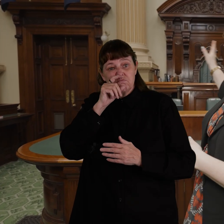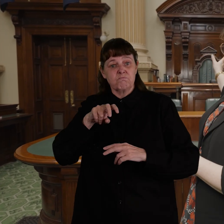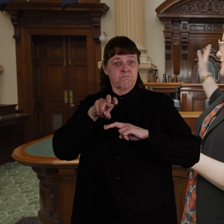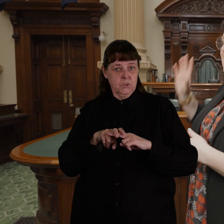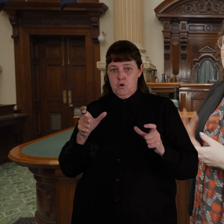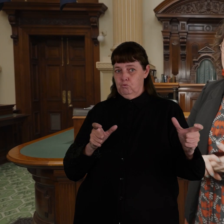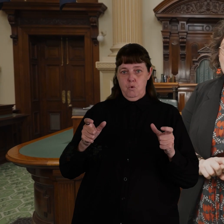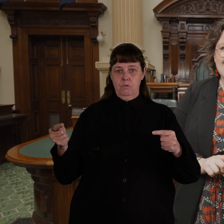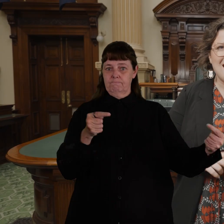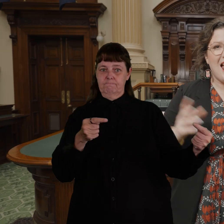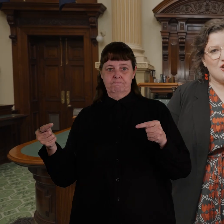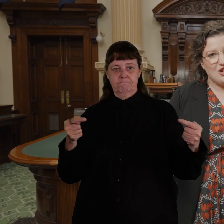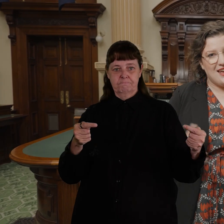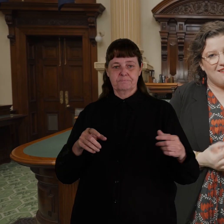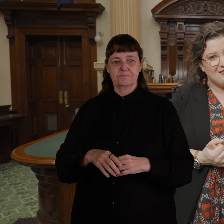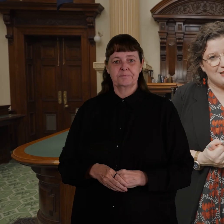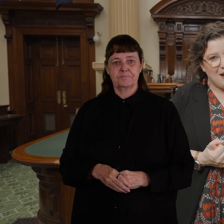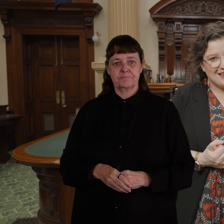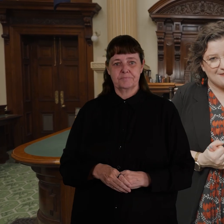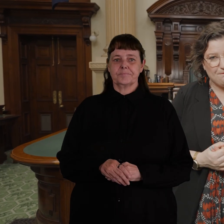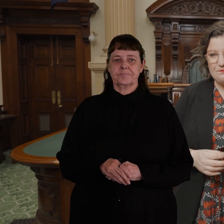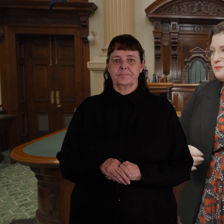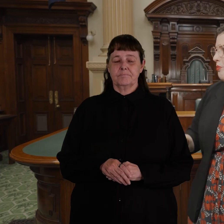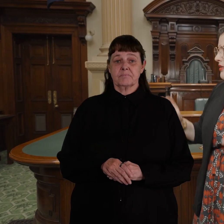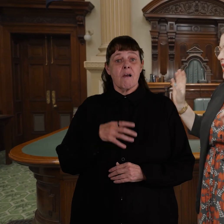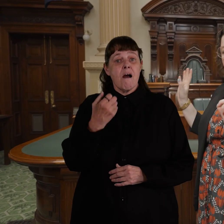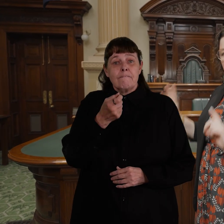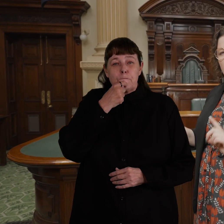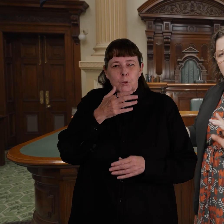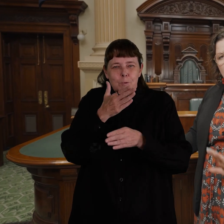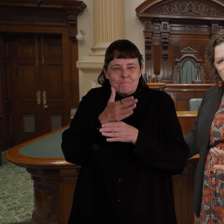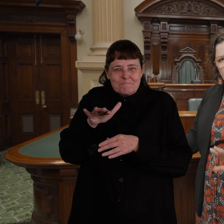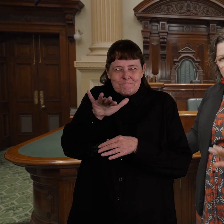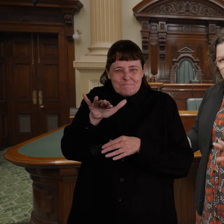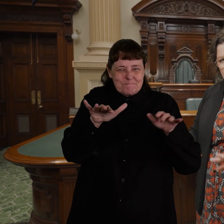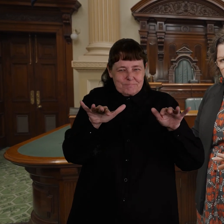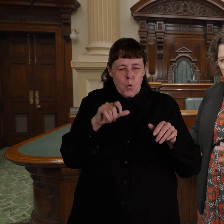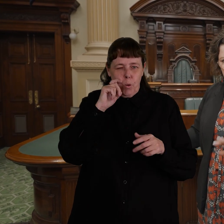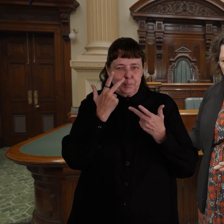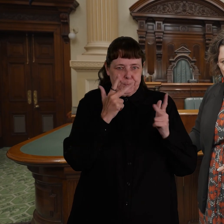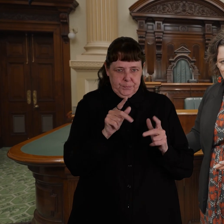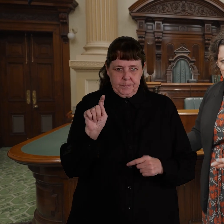be able to take that seat and chair the debates. There are a couple of other positions that I will